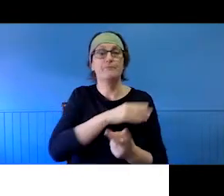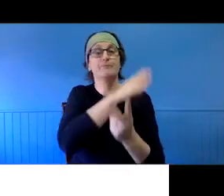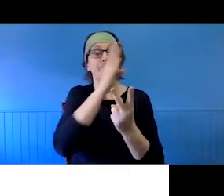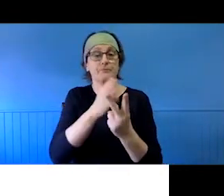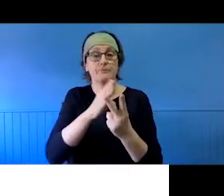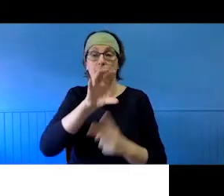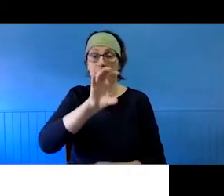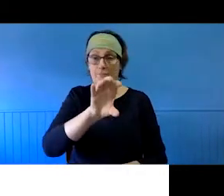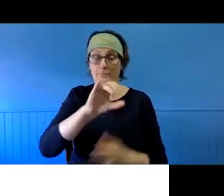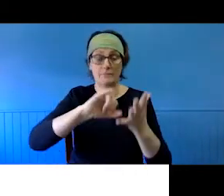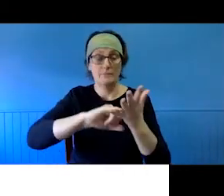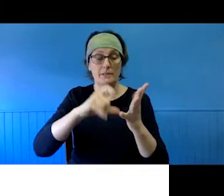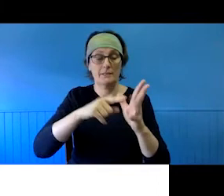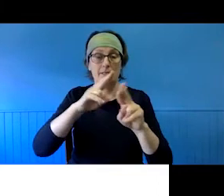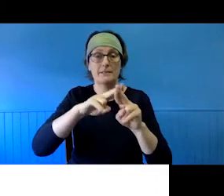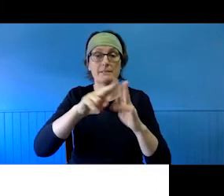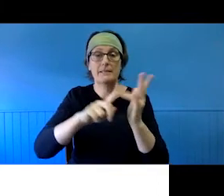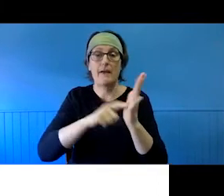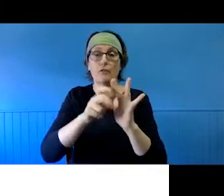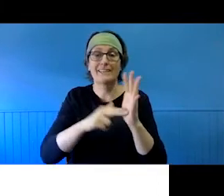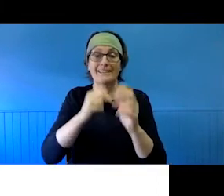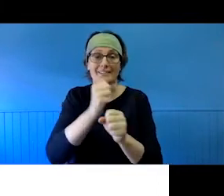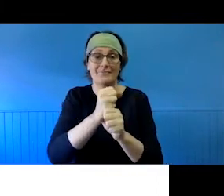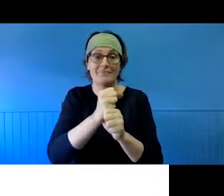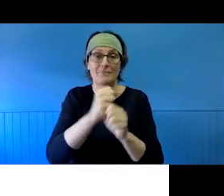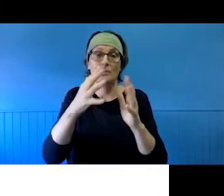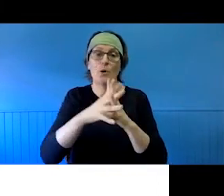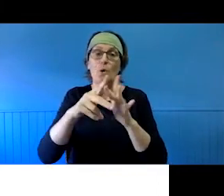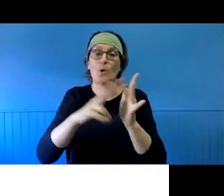scaffolding Wiggins and Mctighe highlight the importance of building